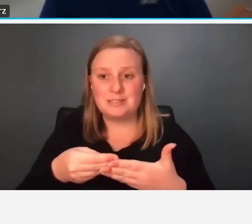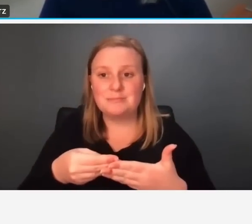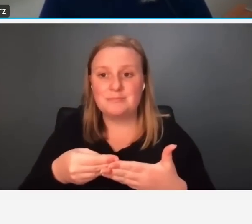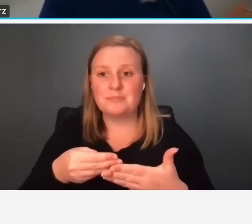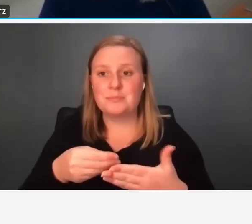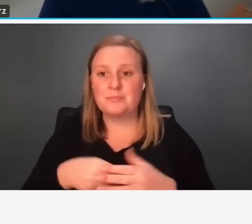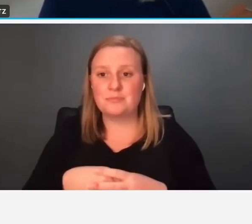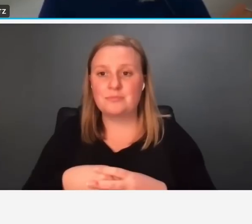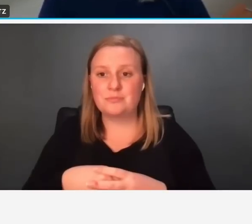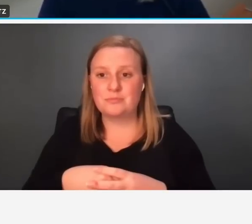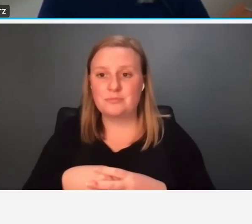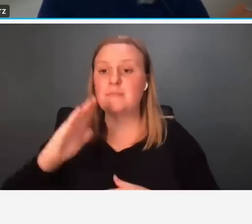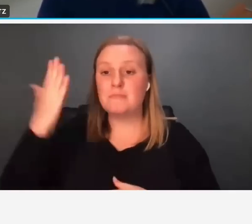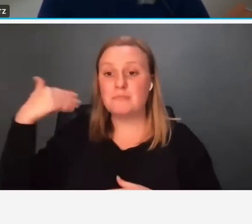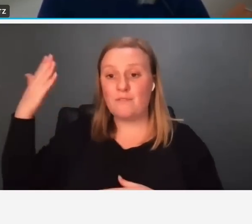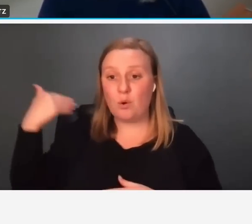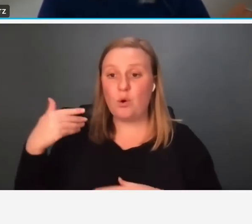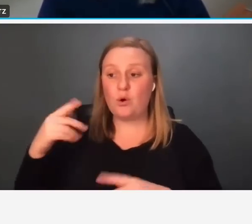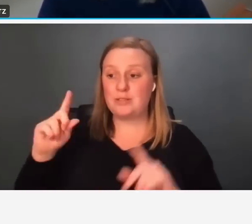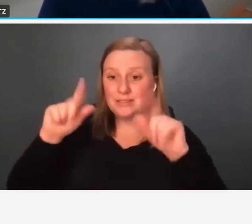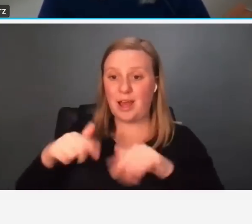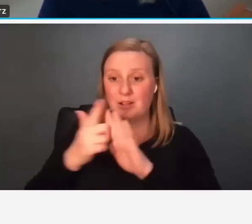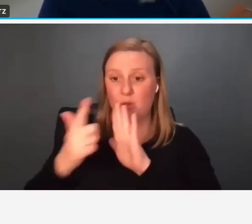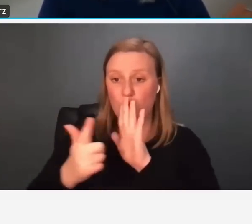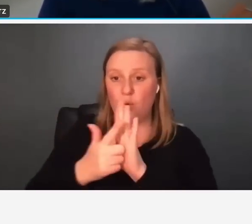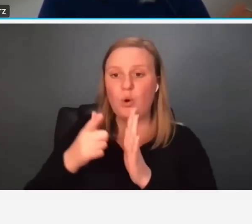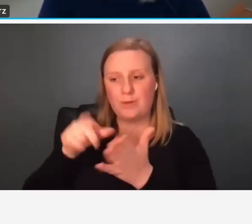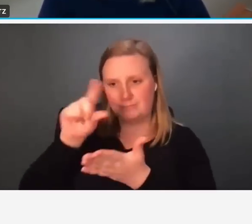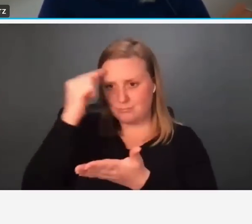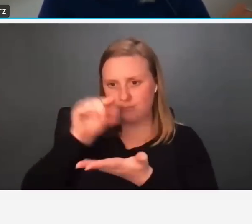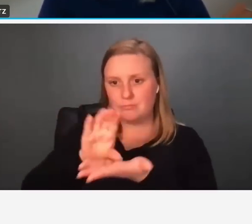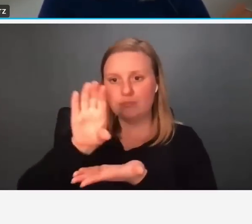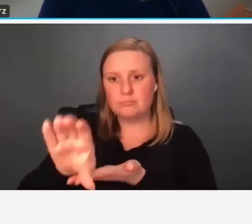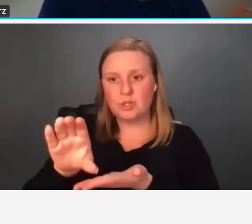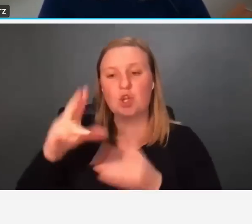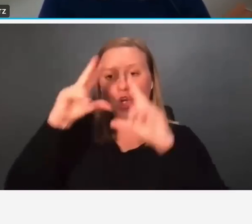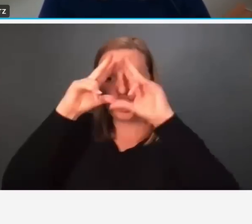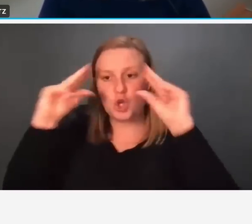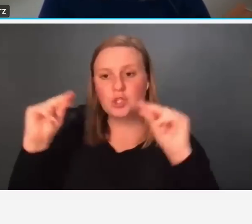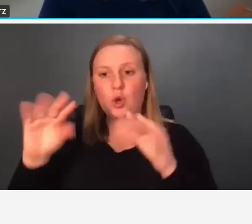intention was to fund nursing homes and that's evident from the objects of the 1997 Act which start